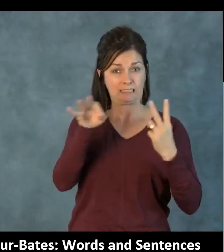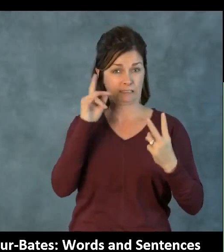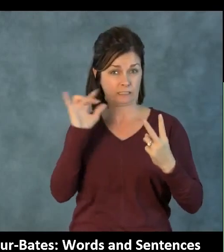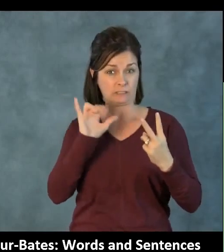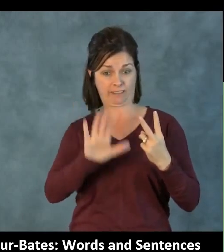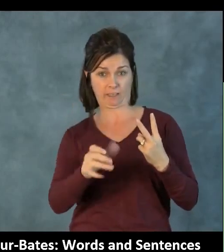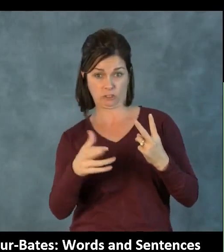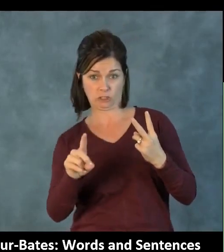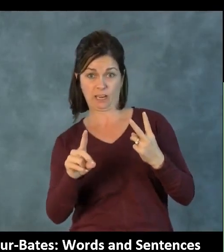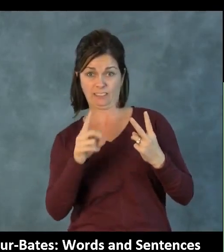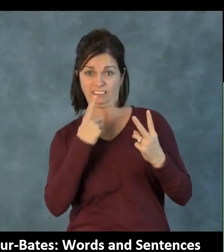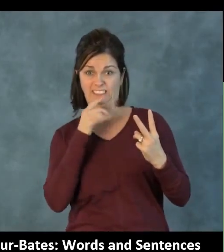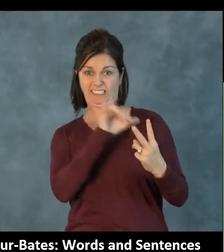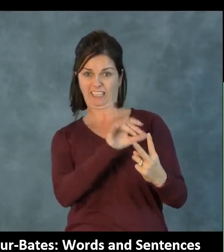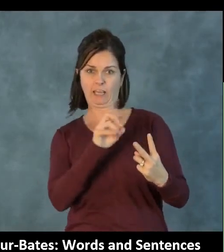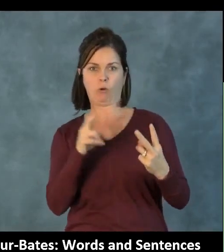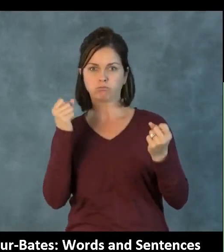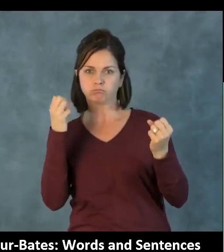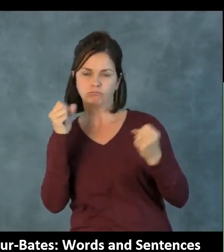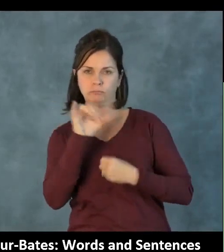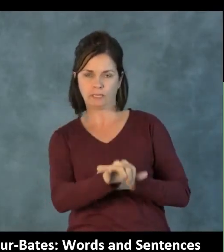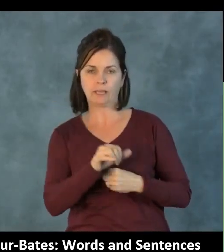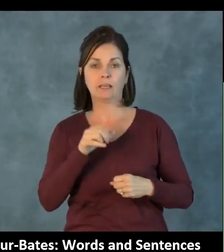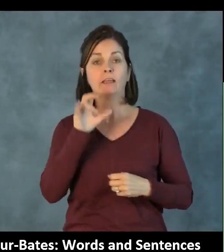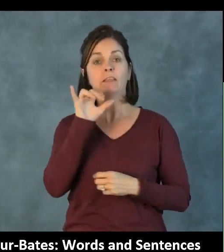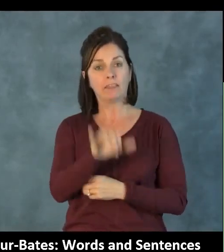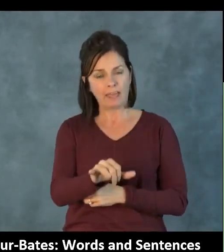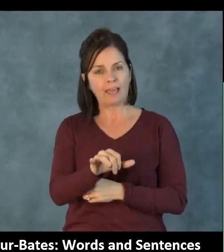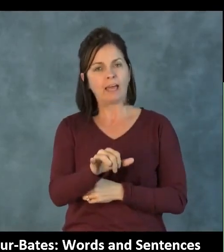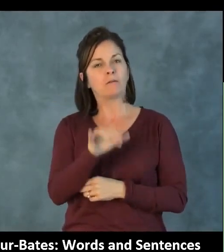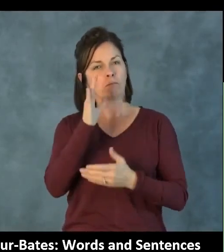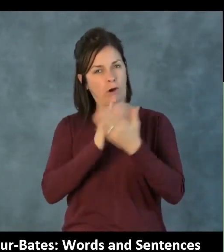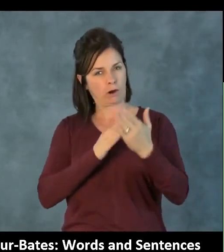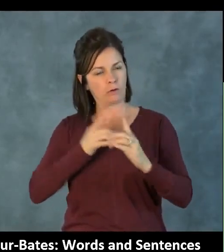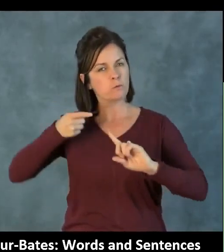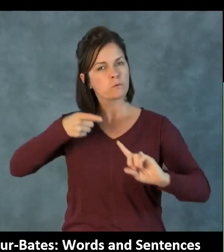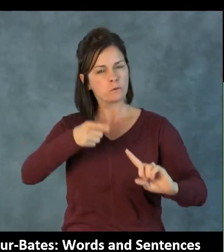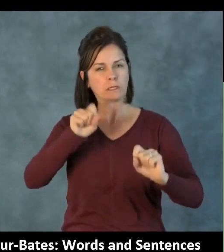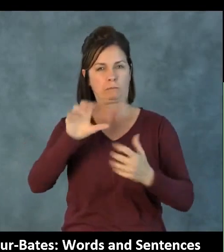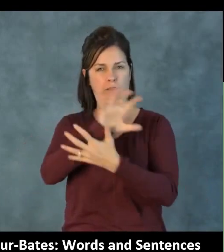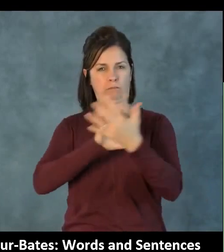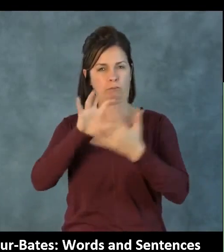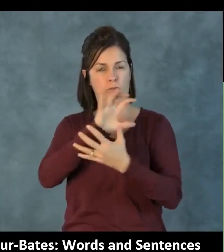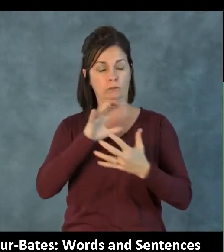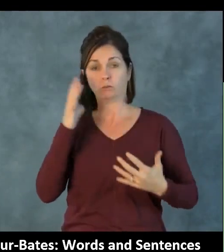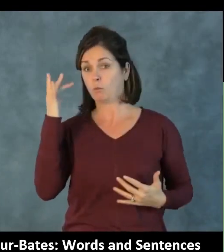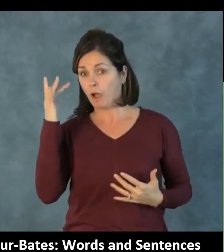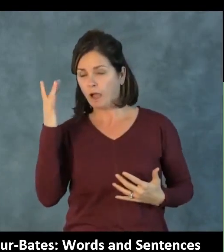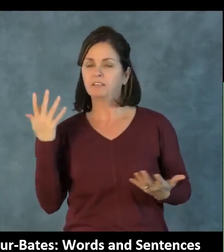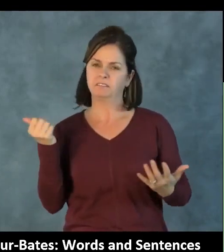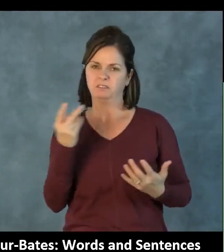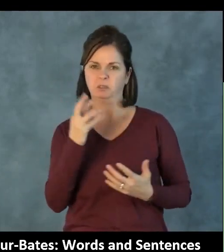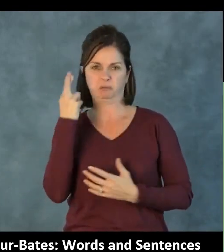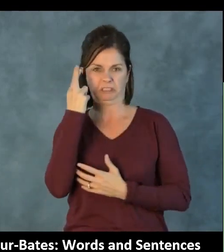more like how their child is currently talking. That section can be a bit confusing for a couple of reasons.